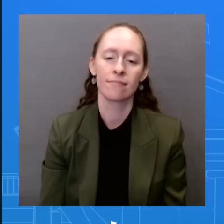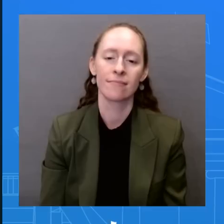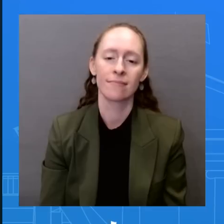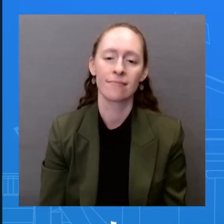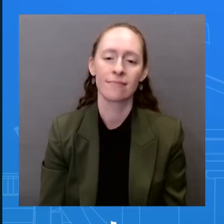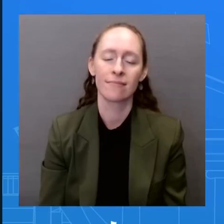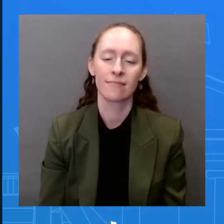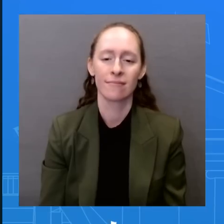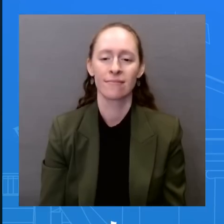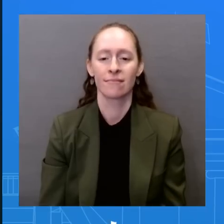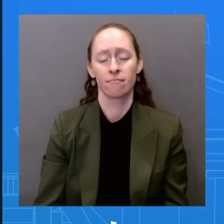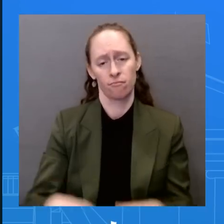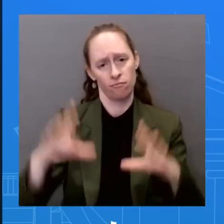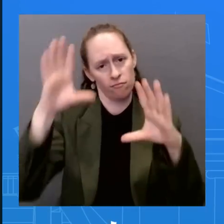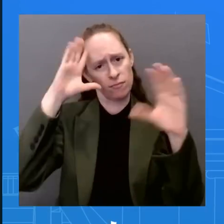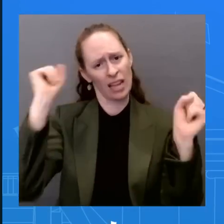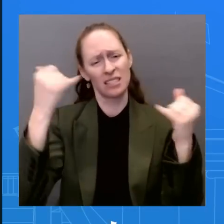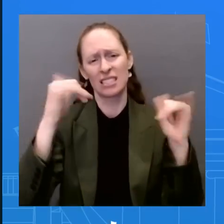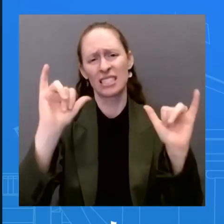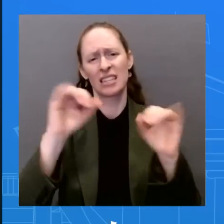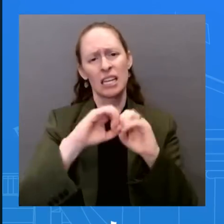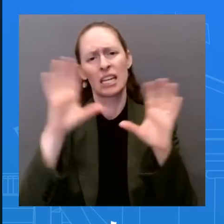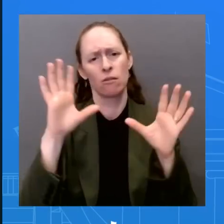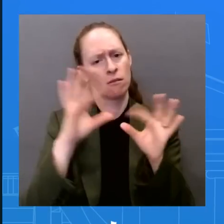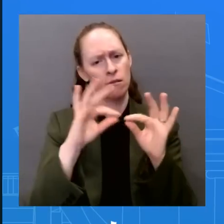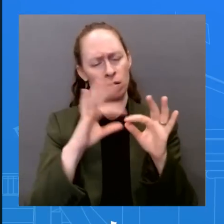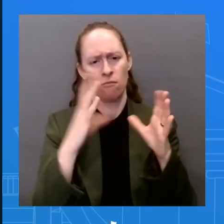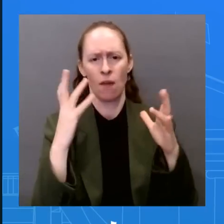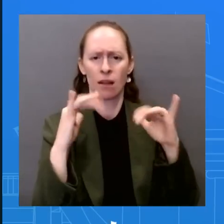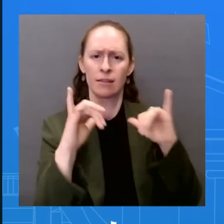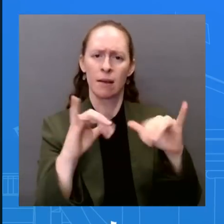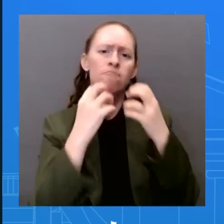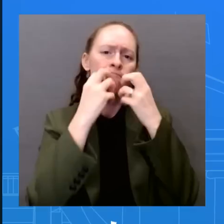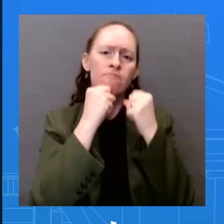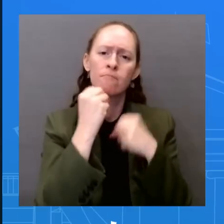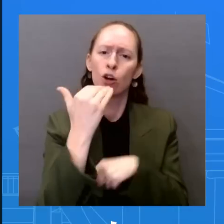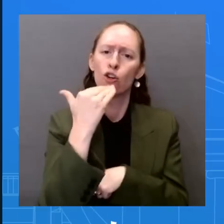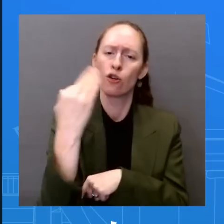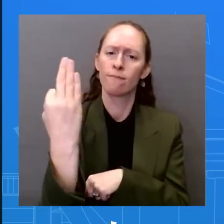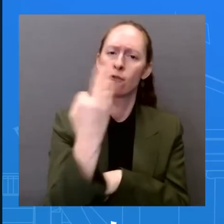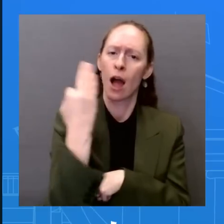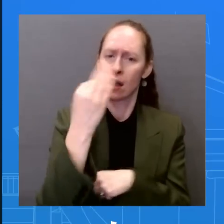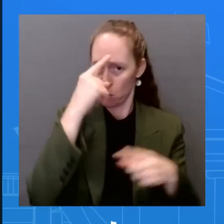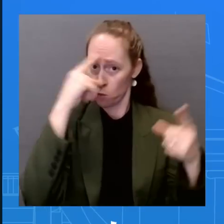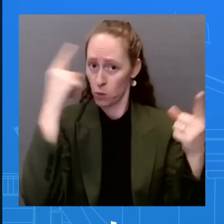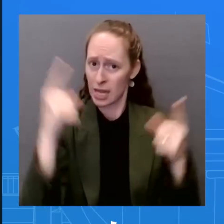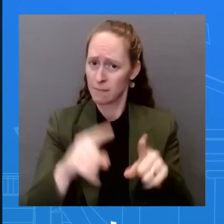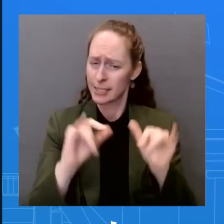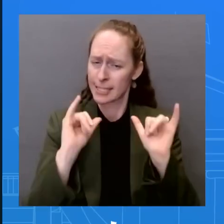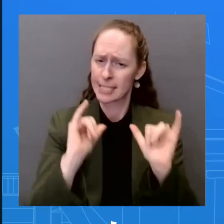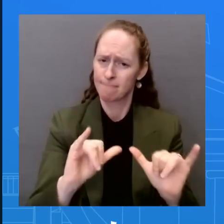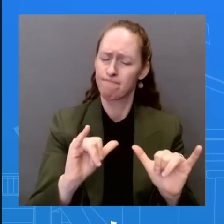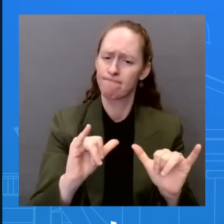and the Good Friday Agreement, and preserving peace, stability, and prosperity for the people of Northern Ireland.